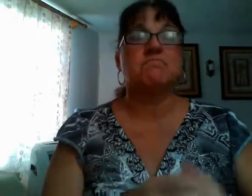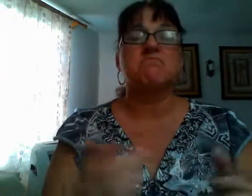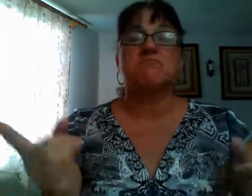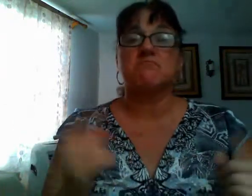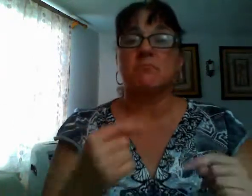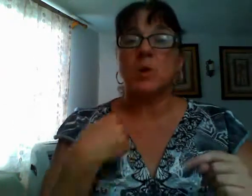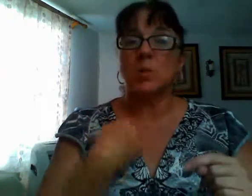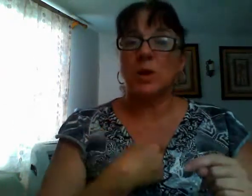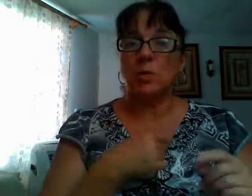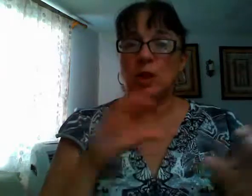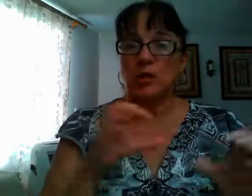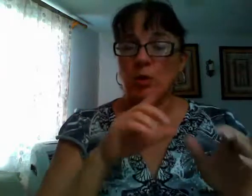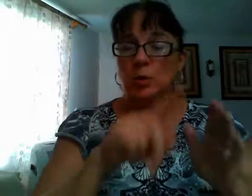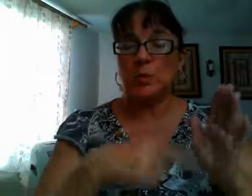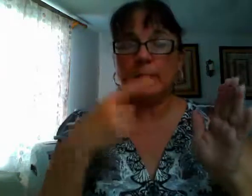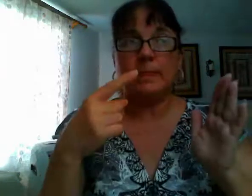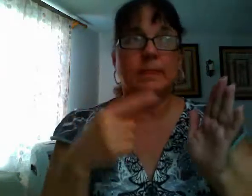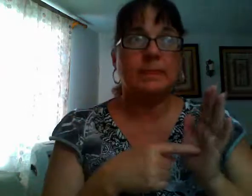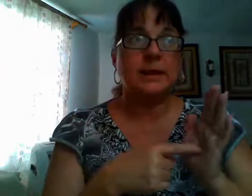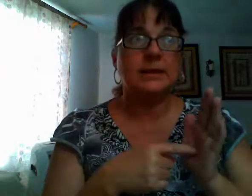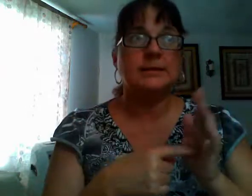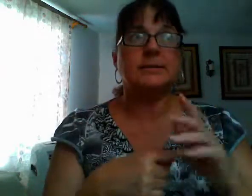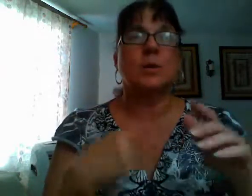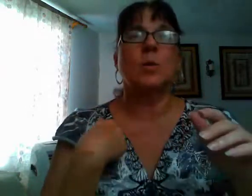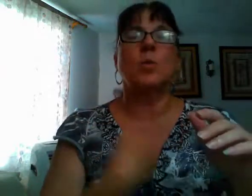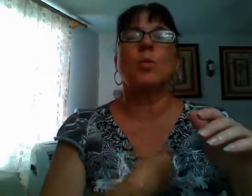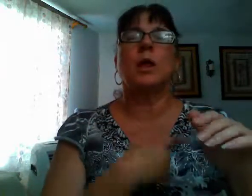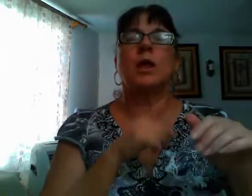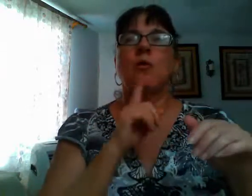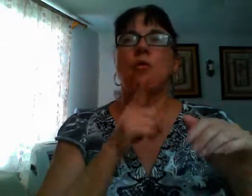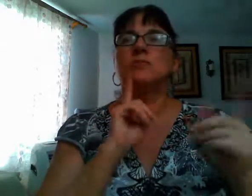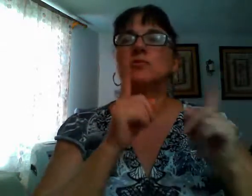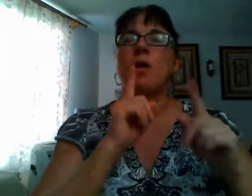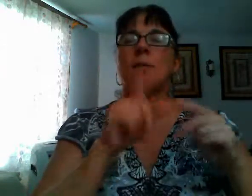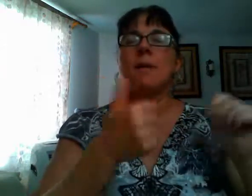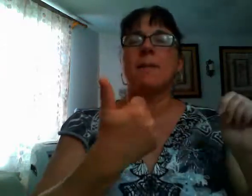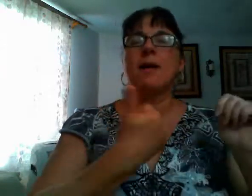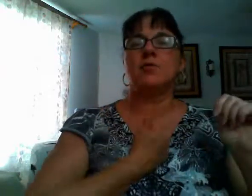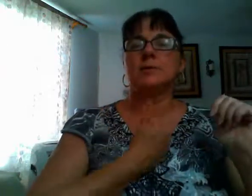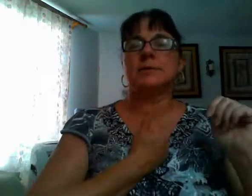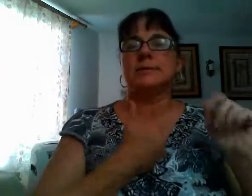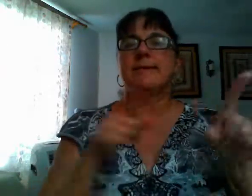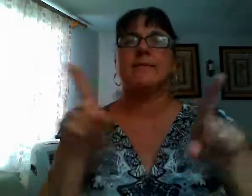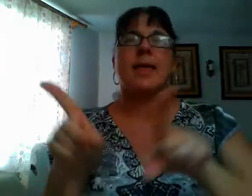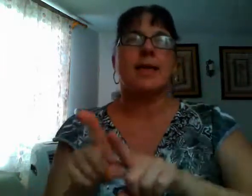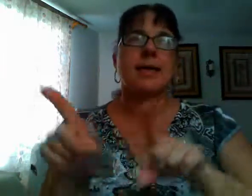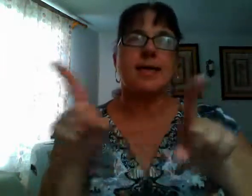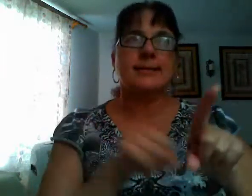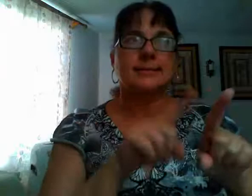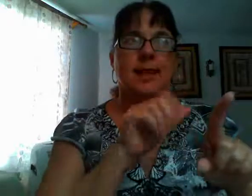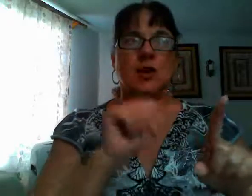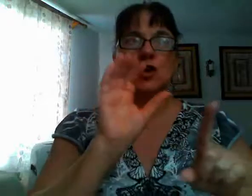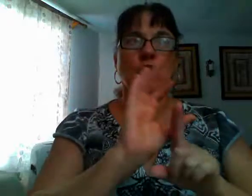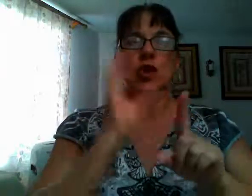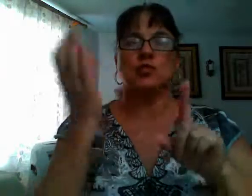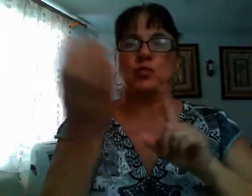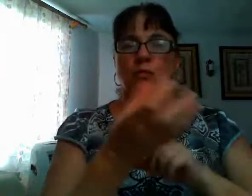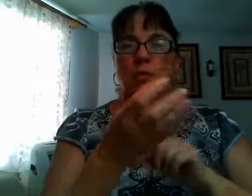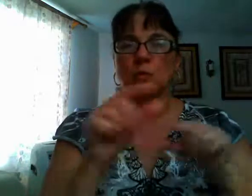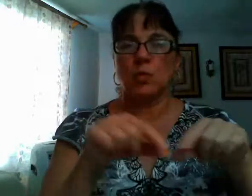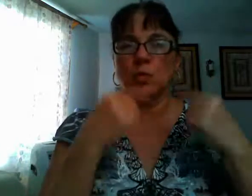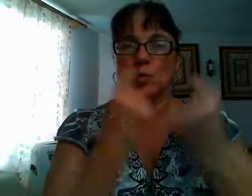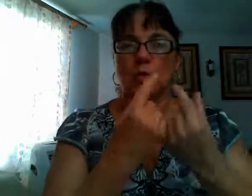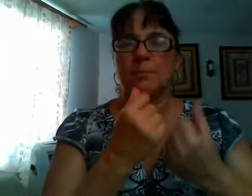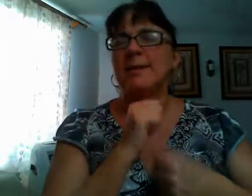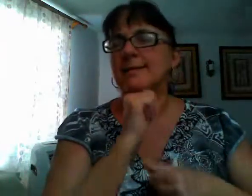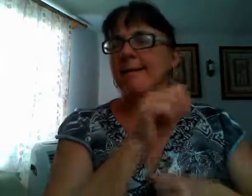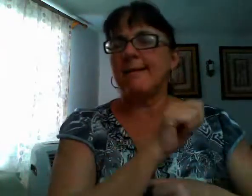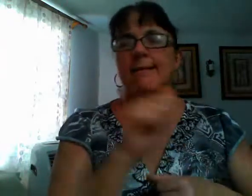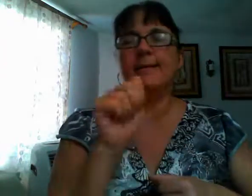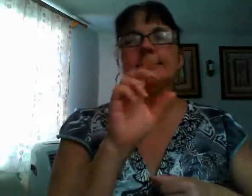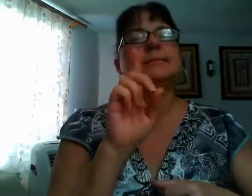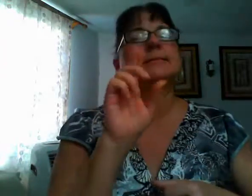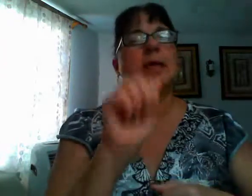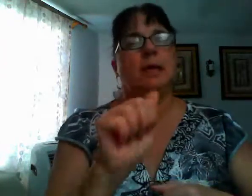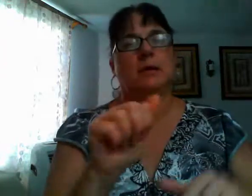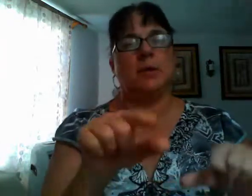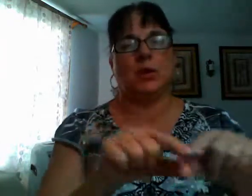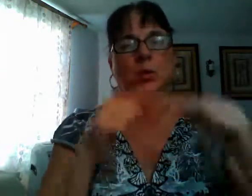When we do this, we are talking about ourselves as a cultural group and not a disability group.